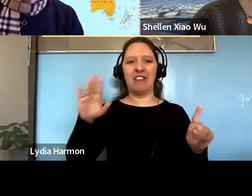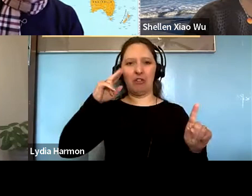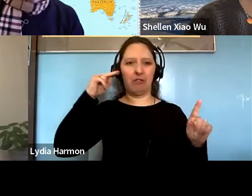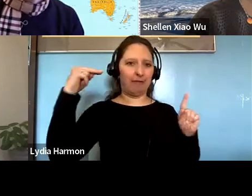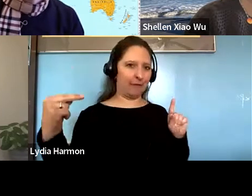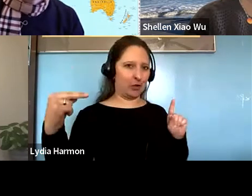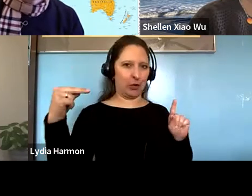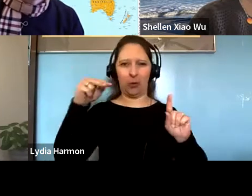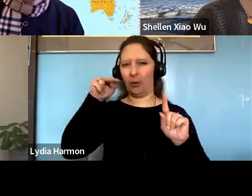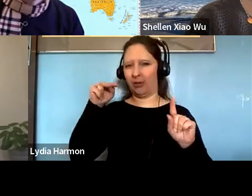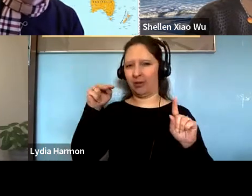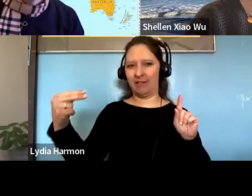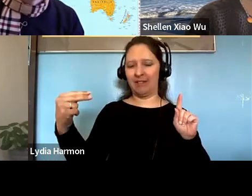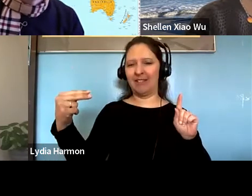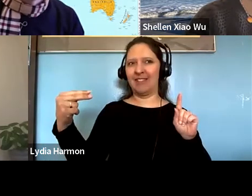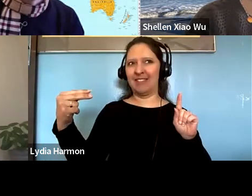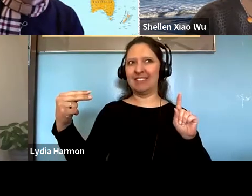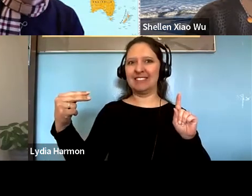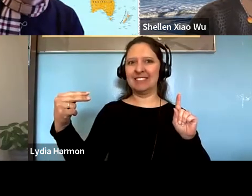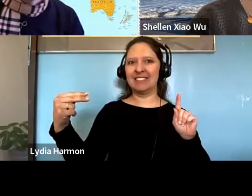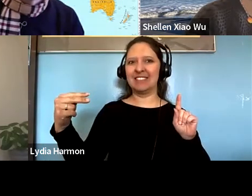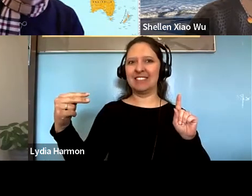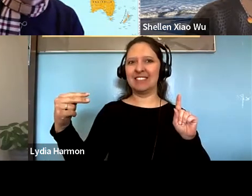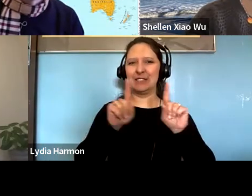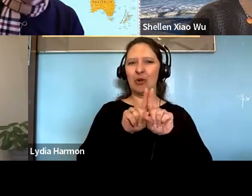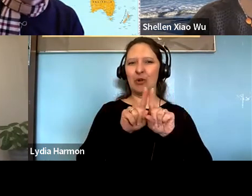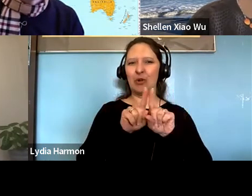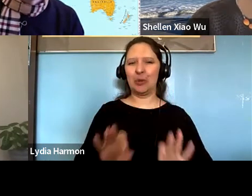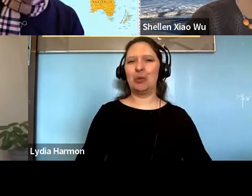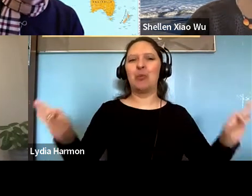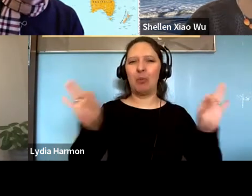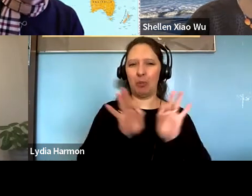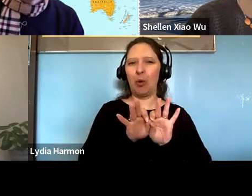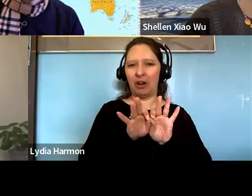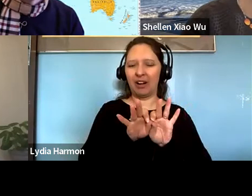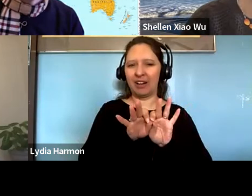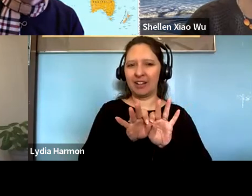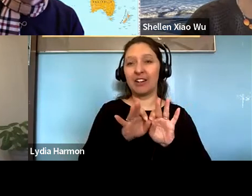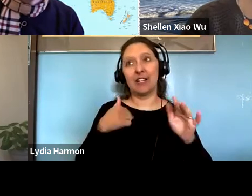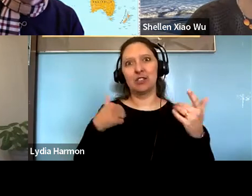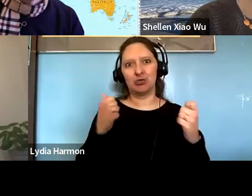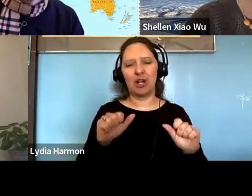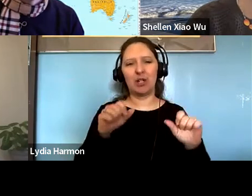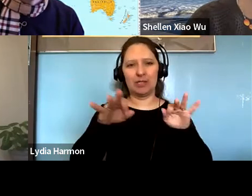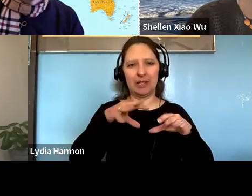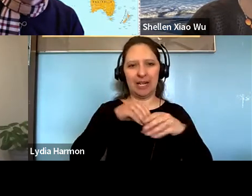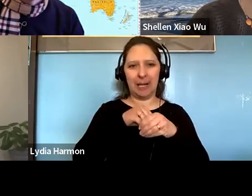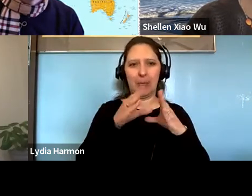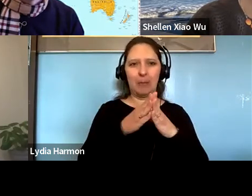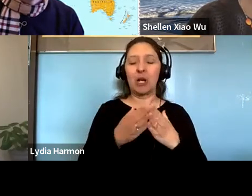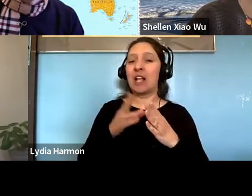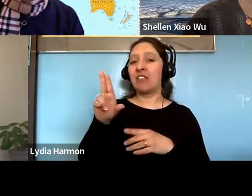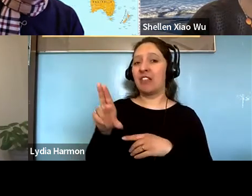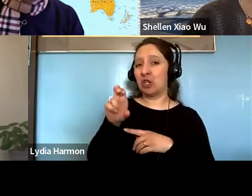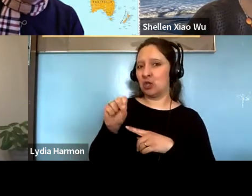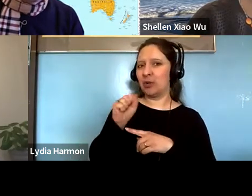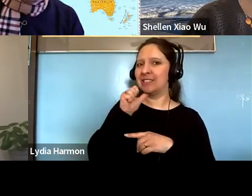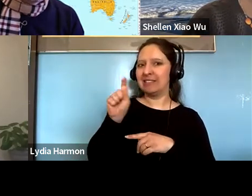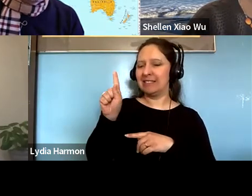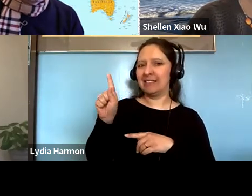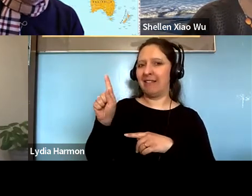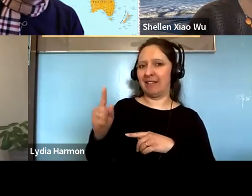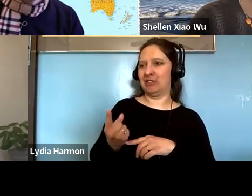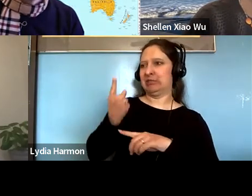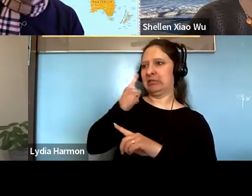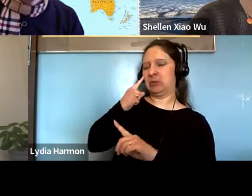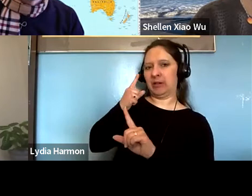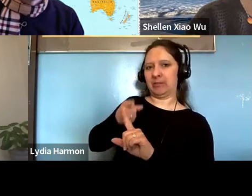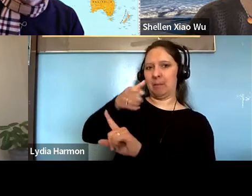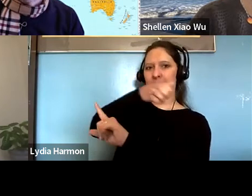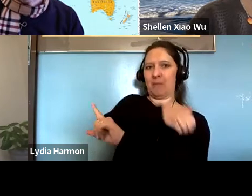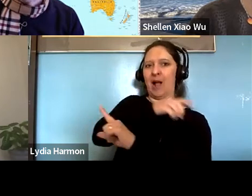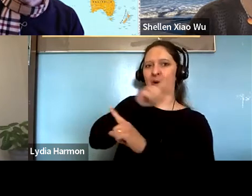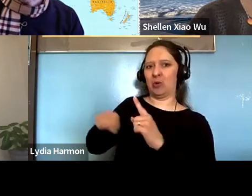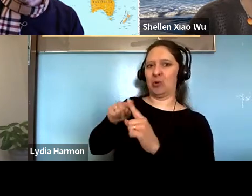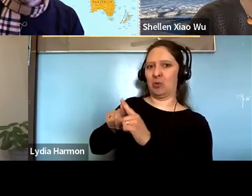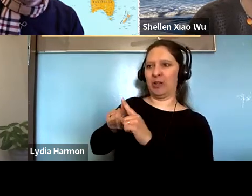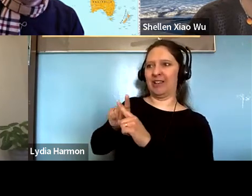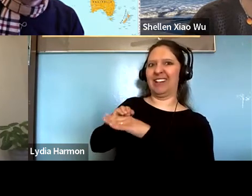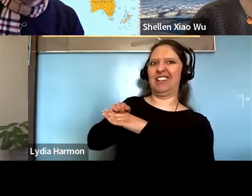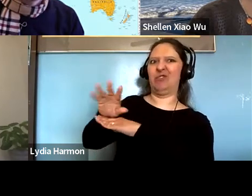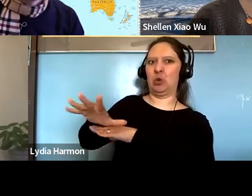Salvador Santino Regilme: So I think there's also important it's also important, or at least I tried to do this in the book is that the US is not monolithic actor when it projects its power in in these places, but also really depends on.